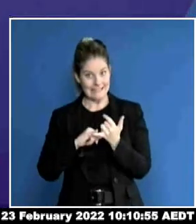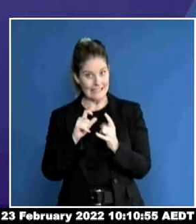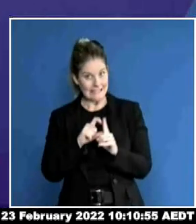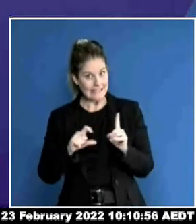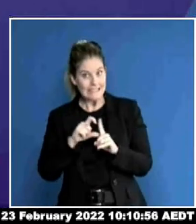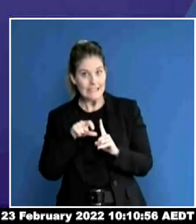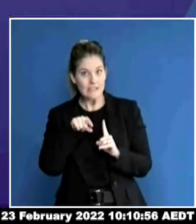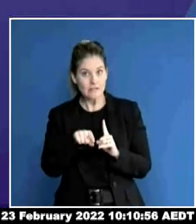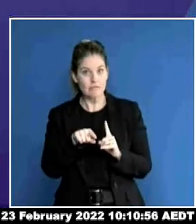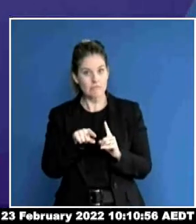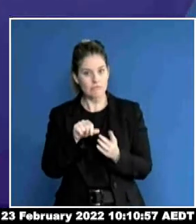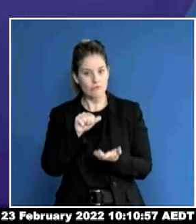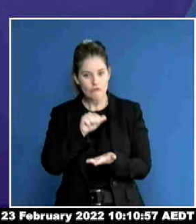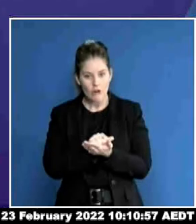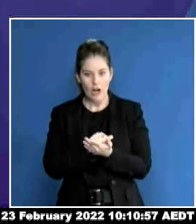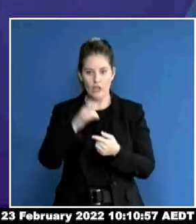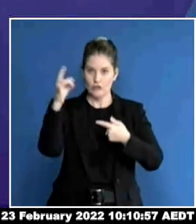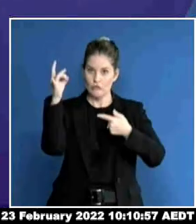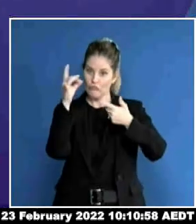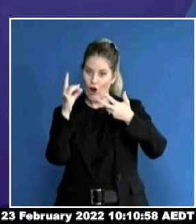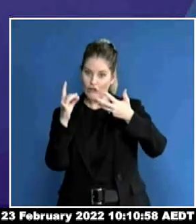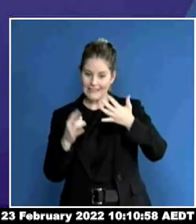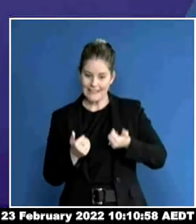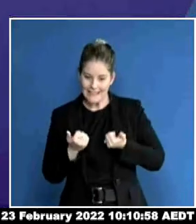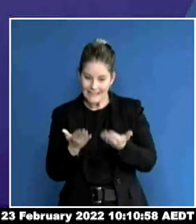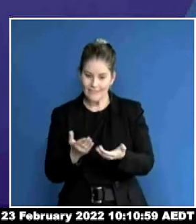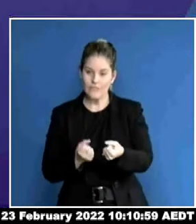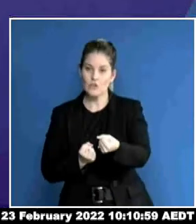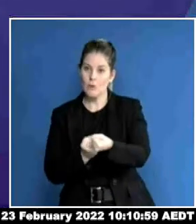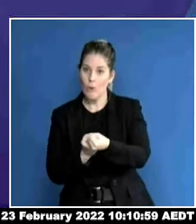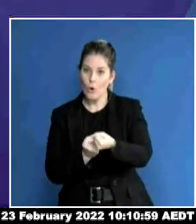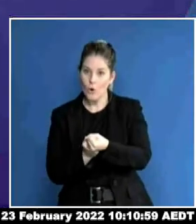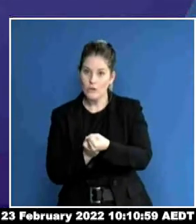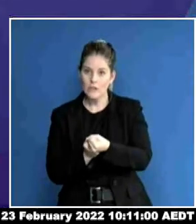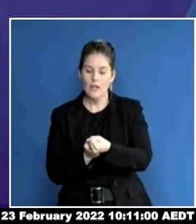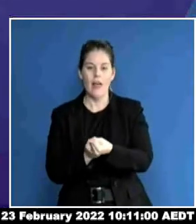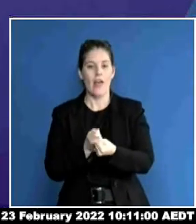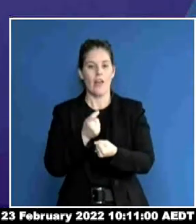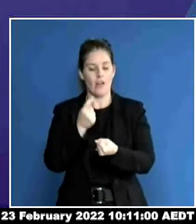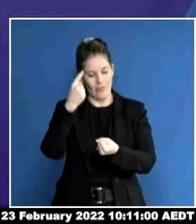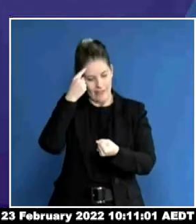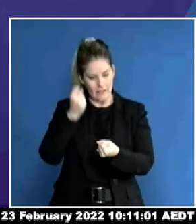participants over maximising the fees from DES outcomes.